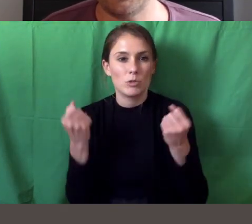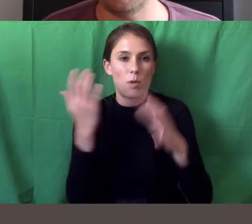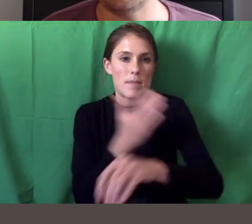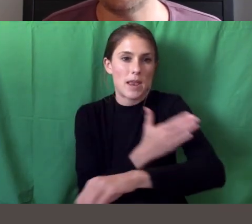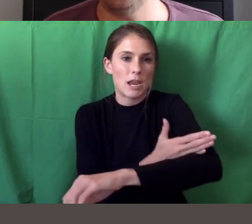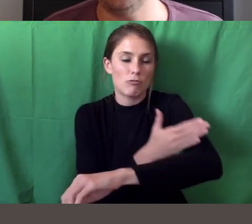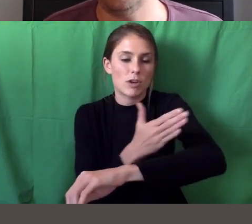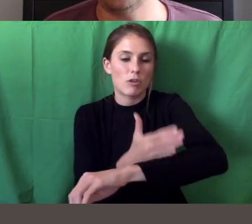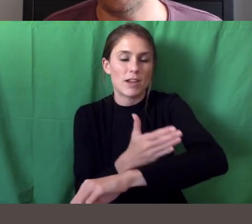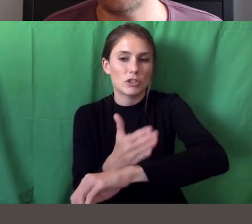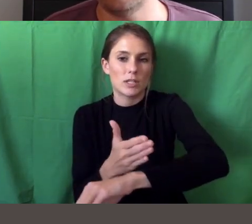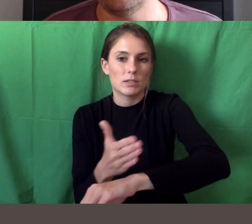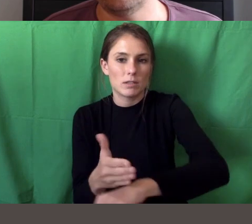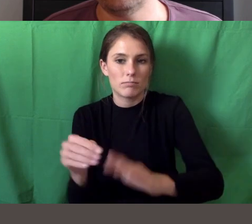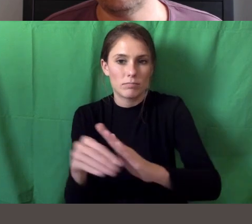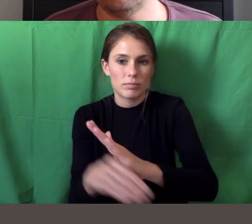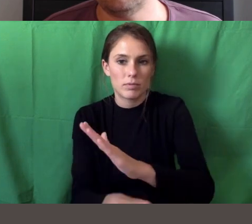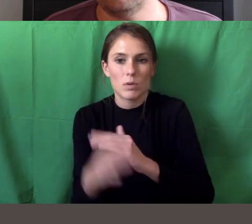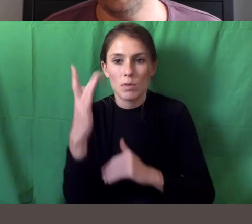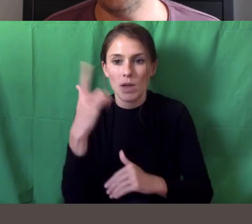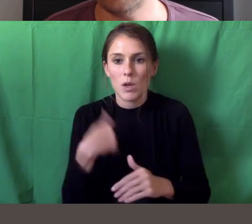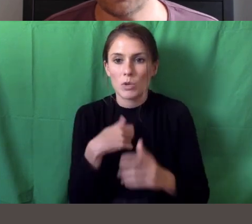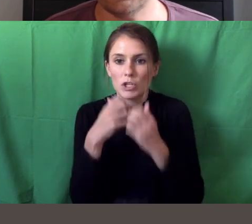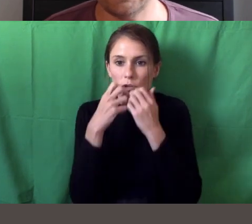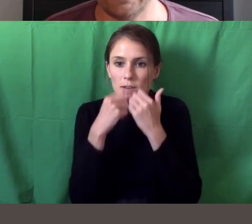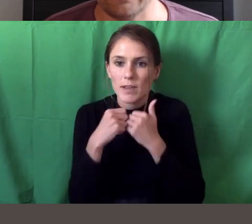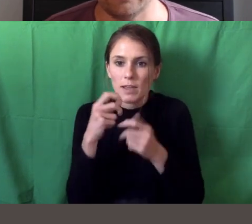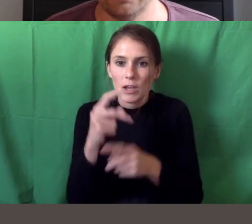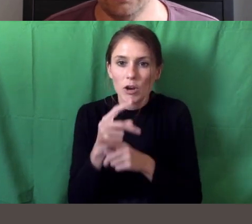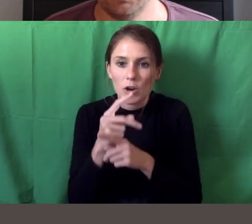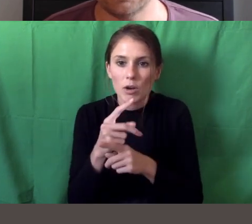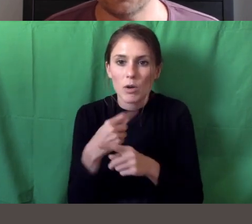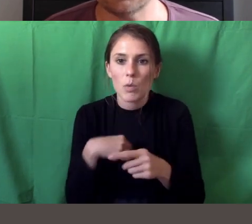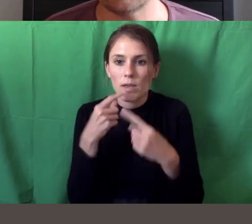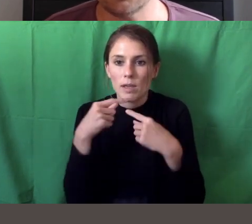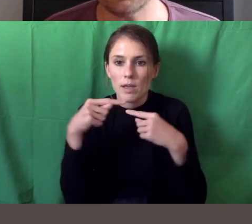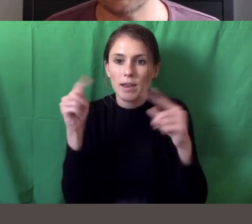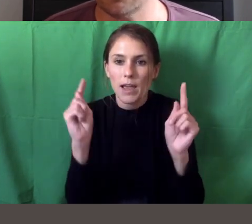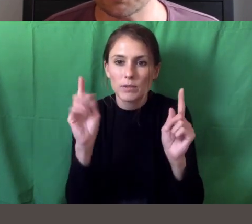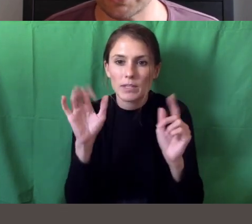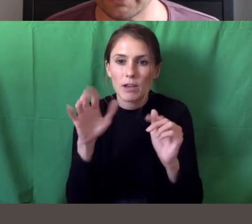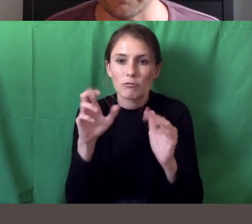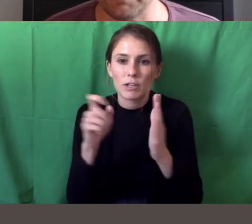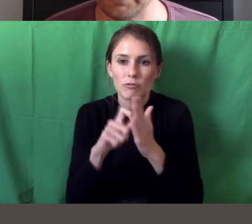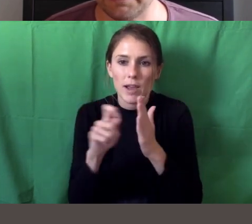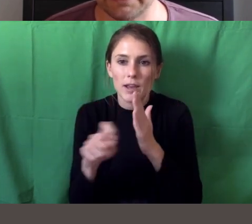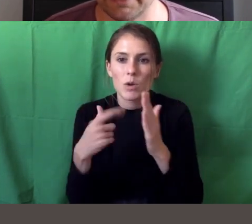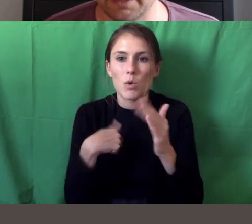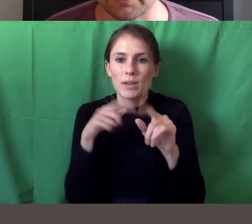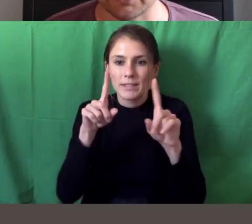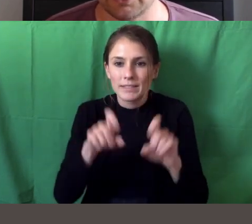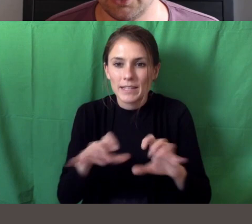So why did we have so many regressions? We took great care. We announced a rewrite on